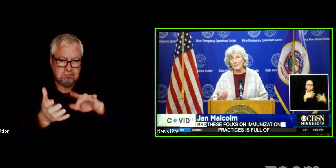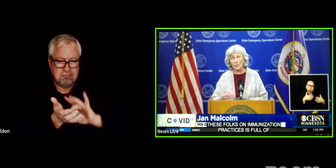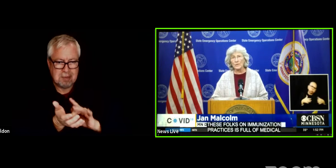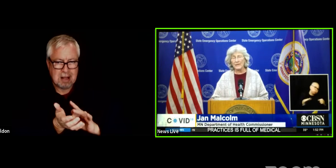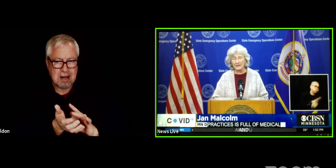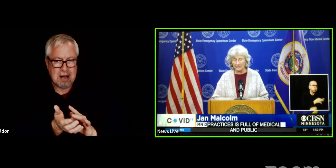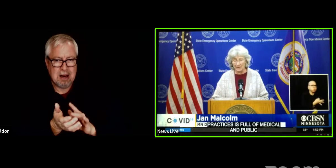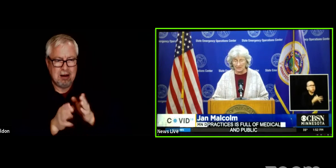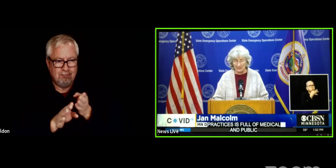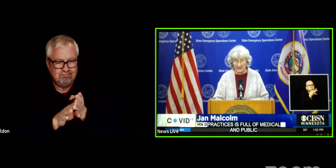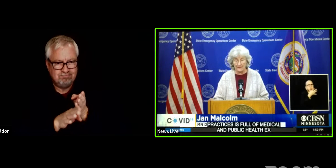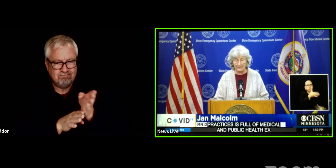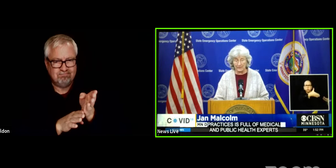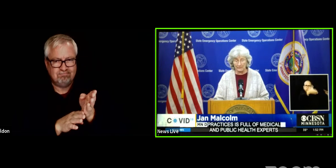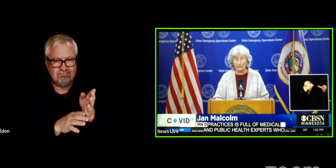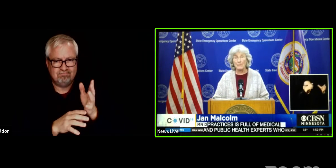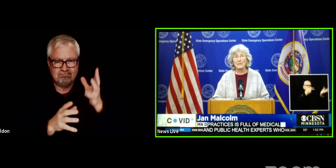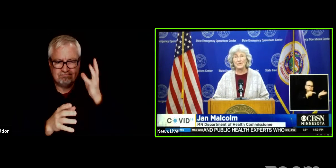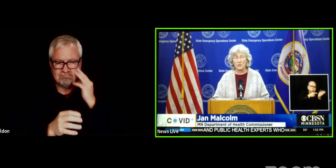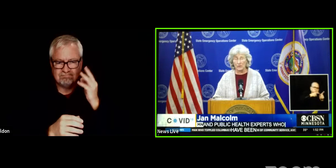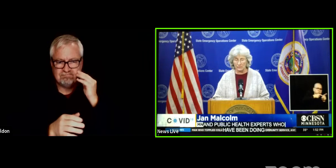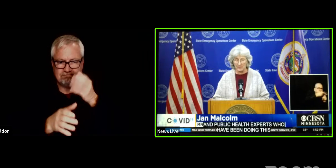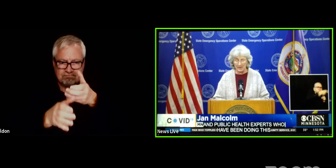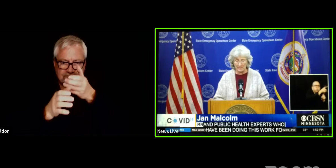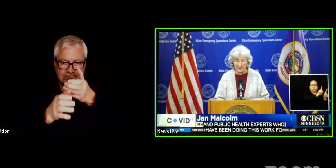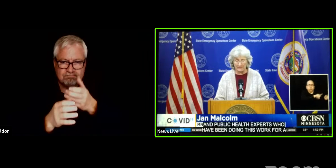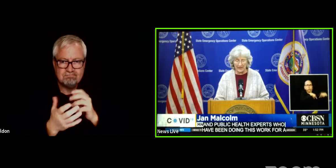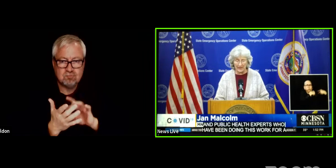WE'VE HAD STAFF FROM MINNESOTA WHO HAVE BEEN A PART OF THAT